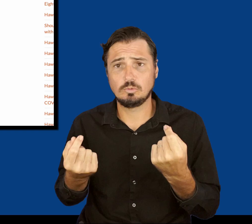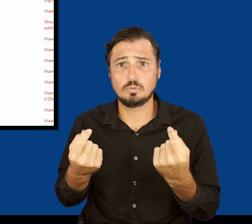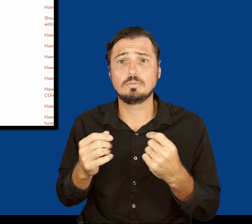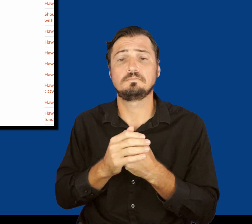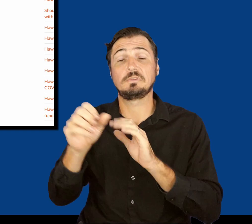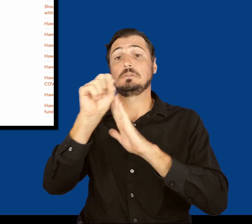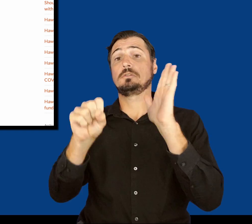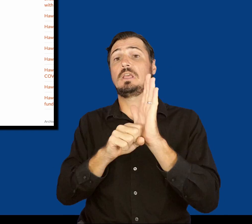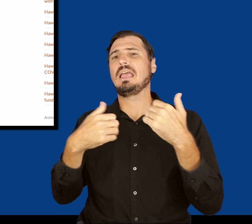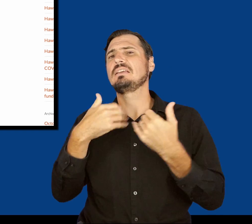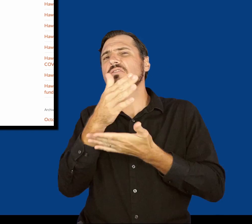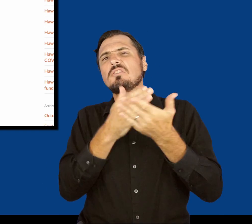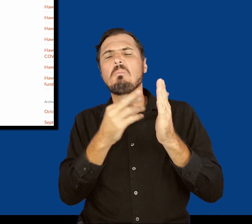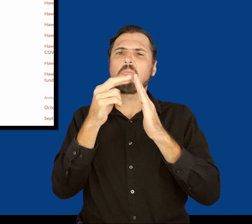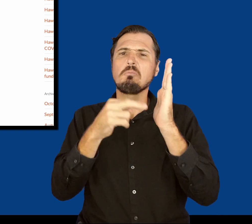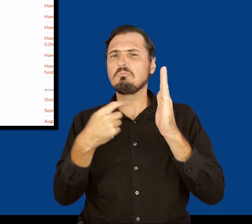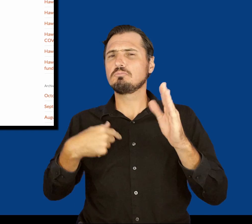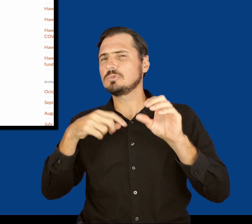celebrate without putting our families at risk